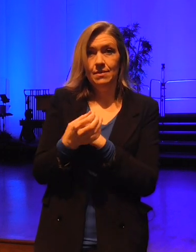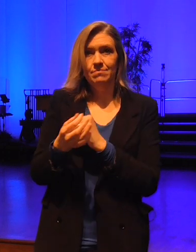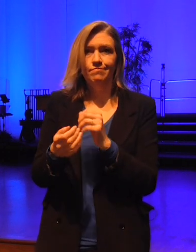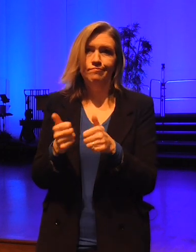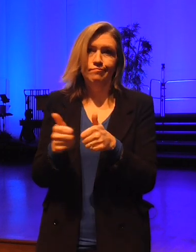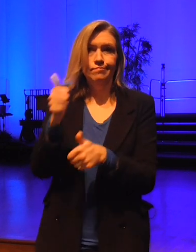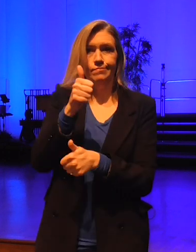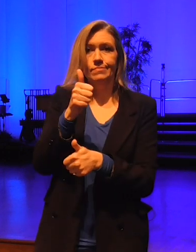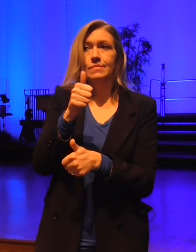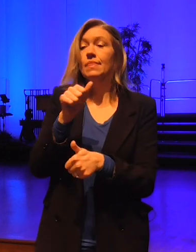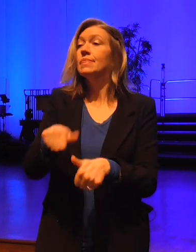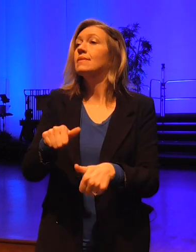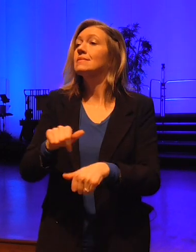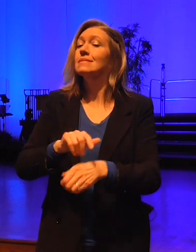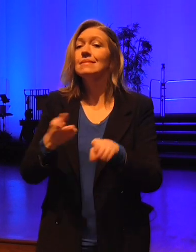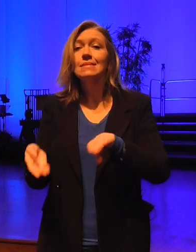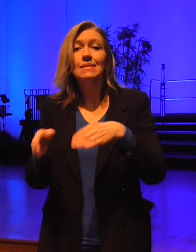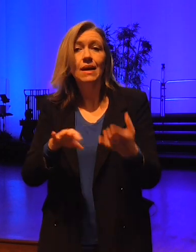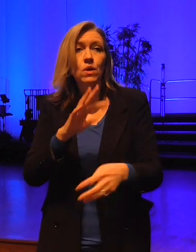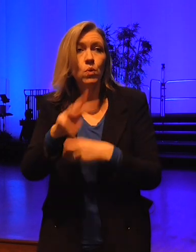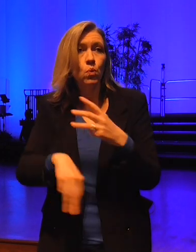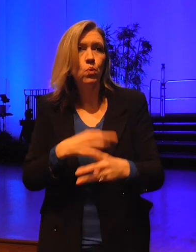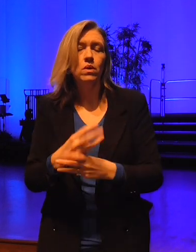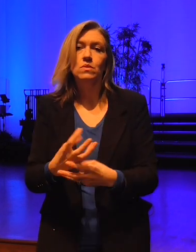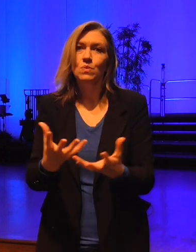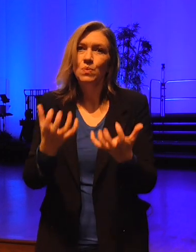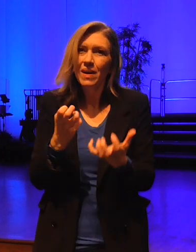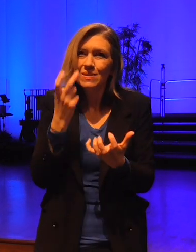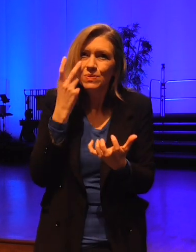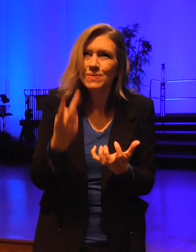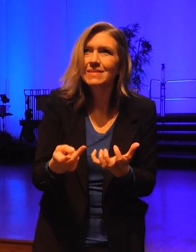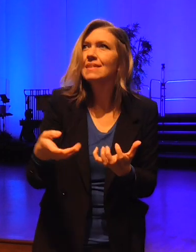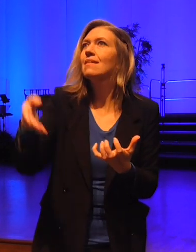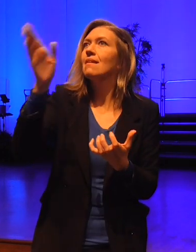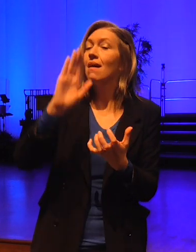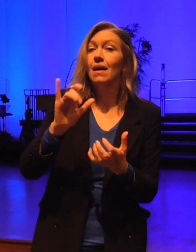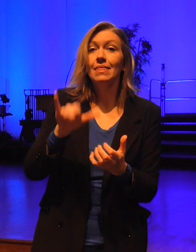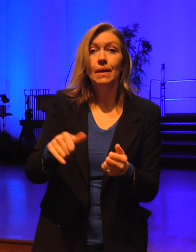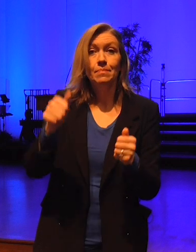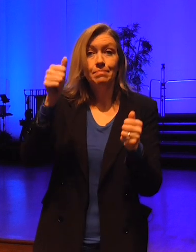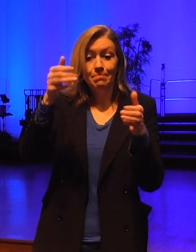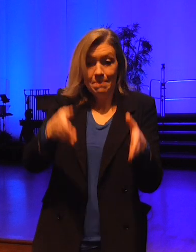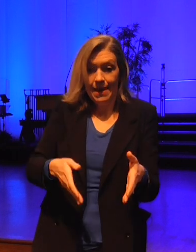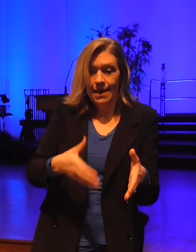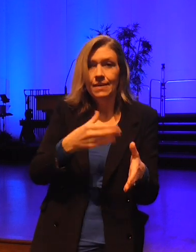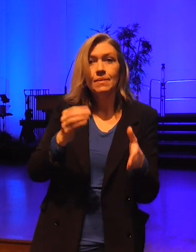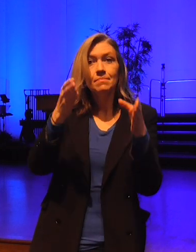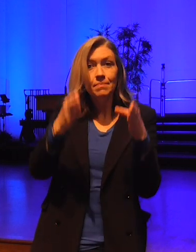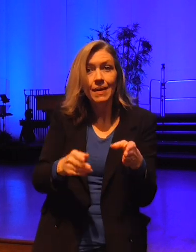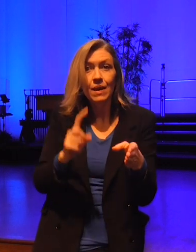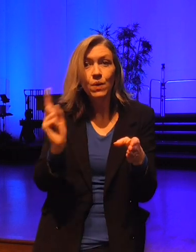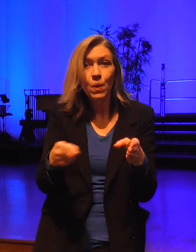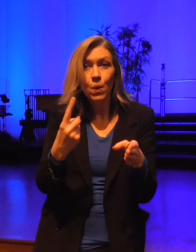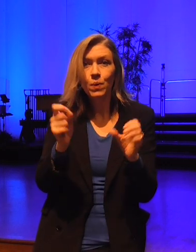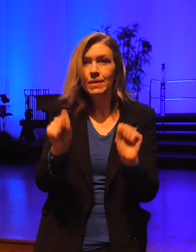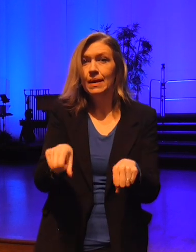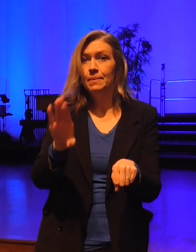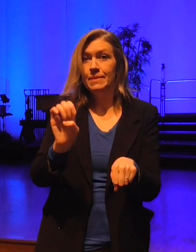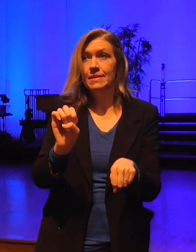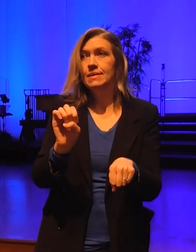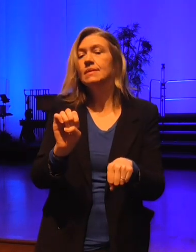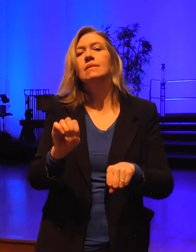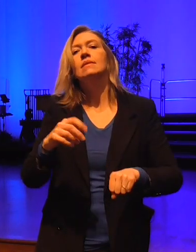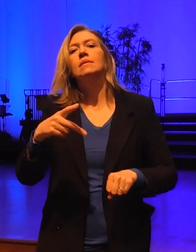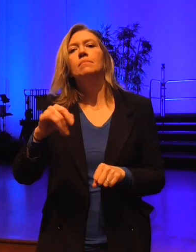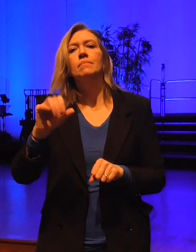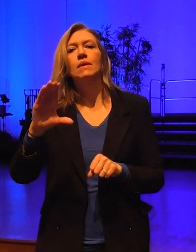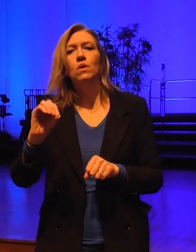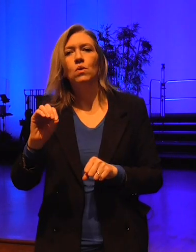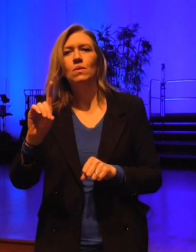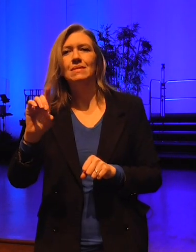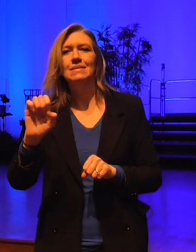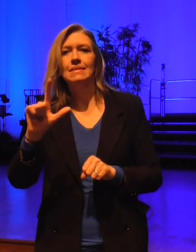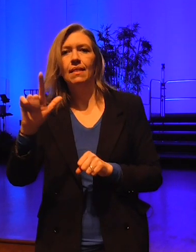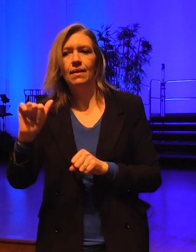longed to see the god that man and man alone can be Pico DEA marandola an Italian philosopher from